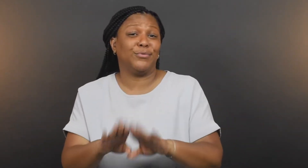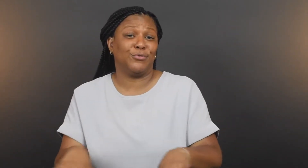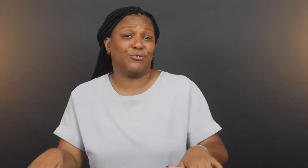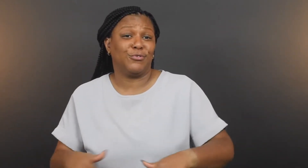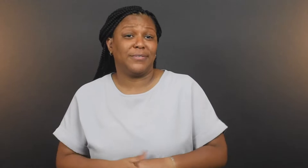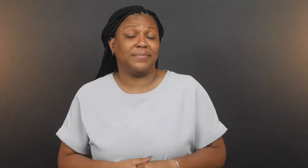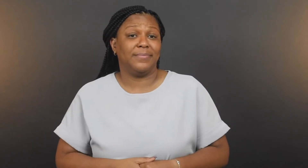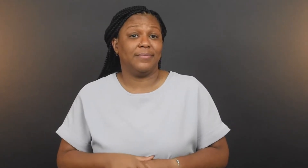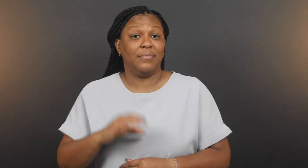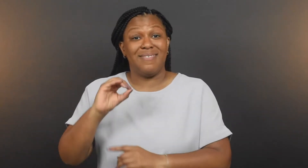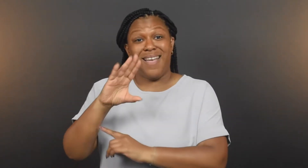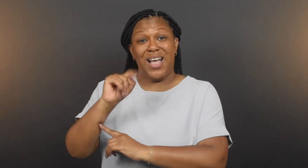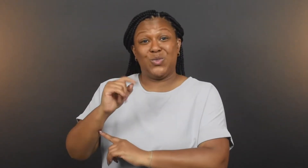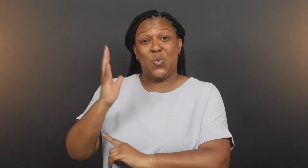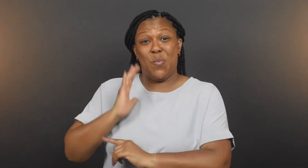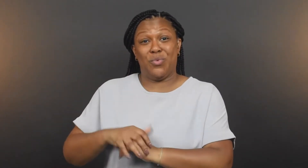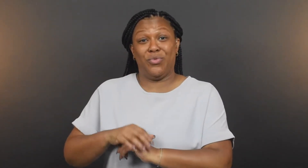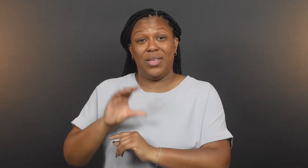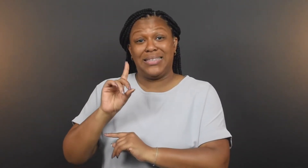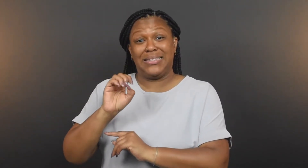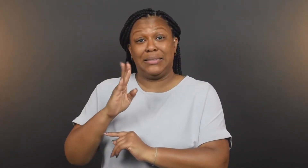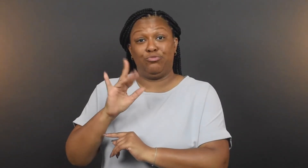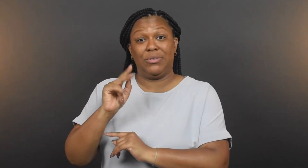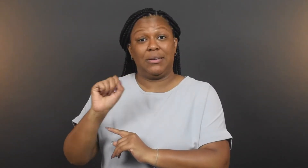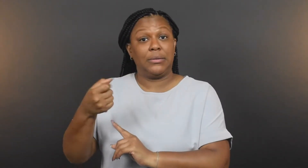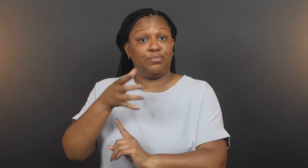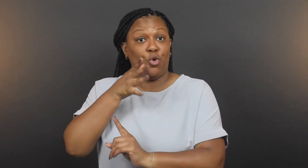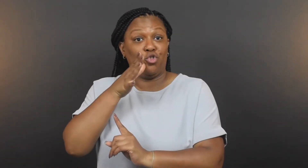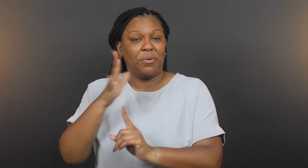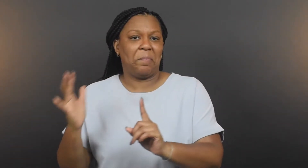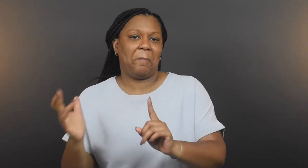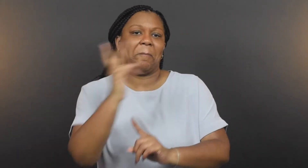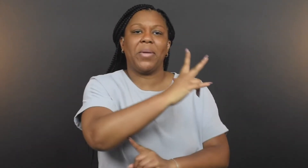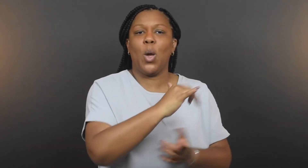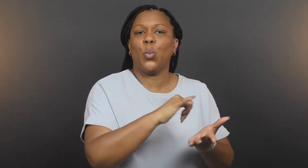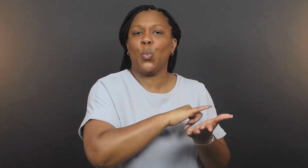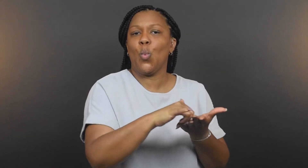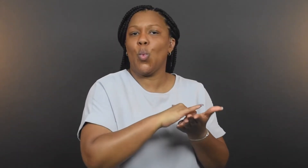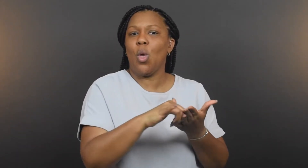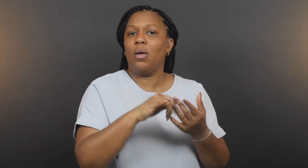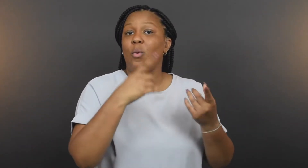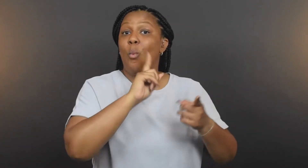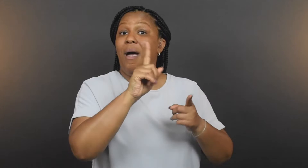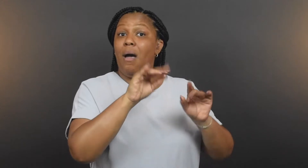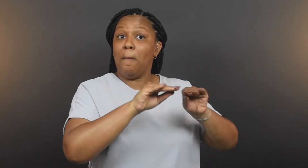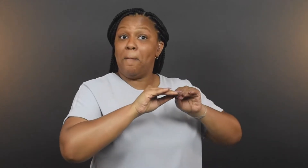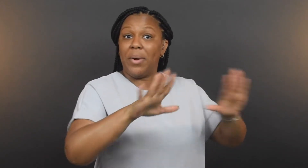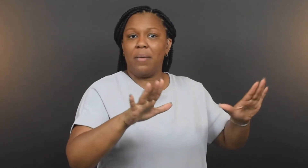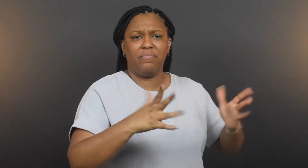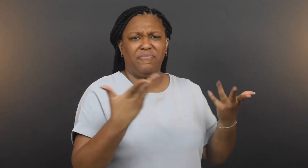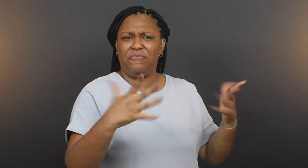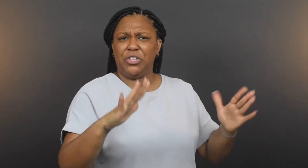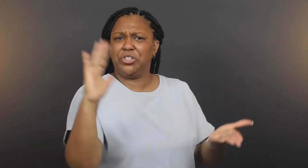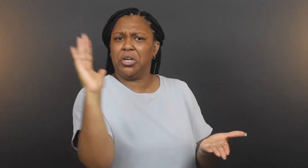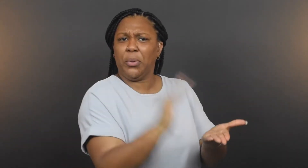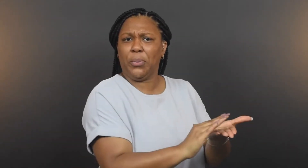healthy adults and in children,” Deblina says. In October, Deblina’s mother returned to New York,